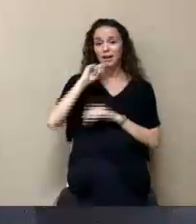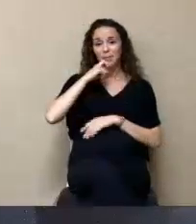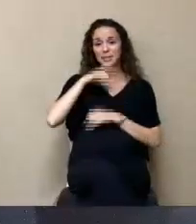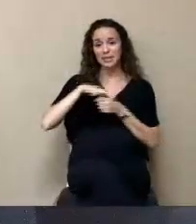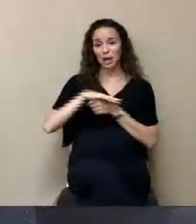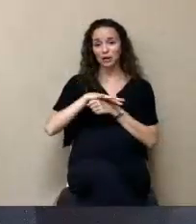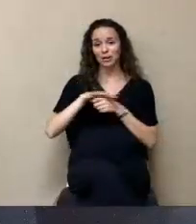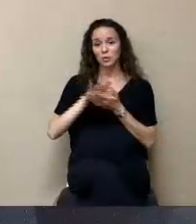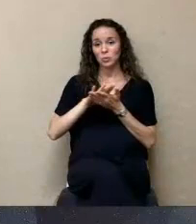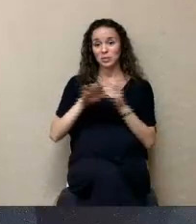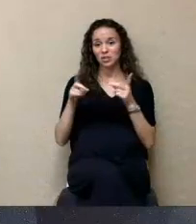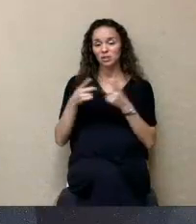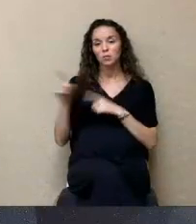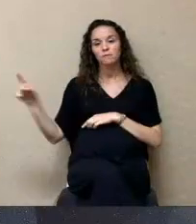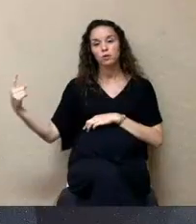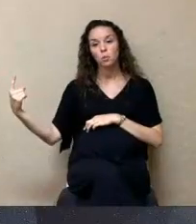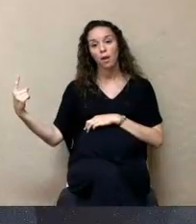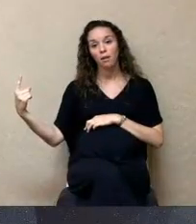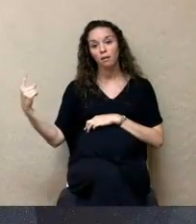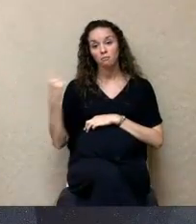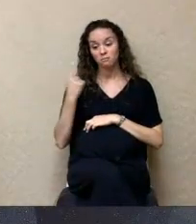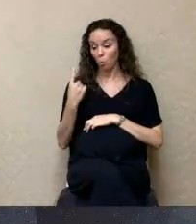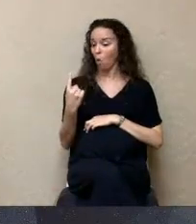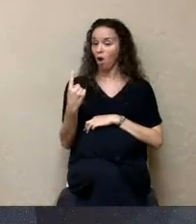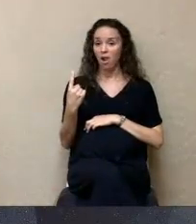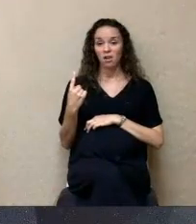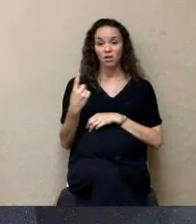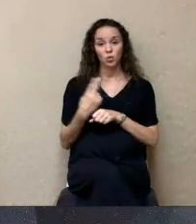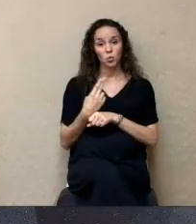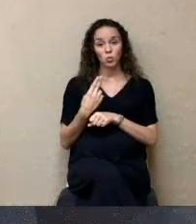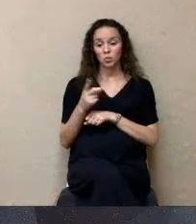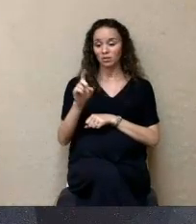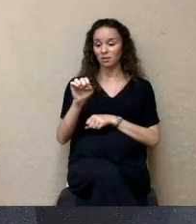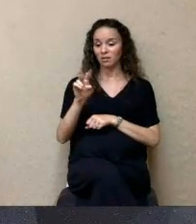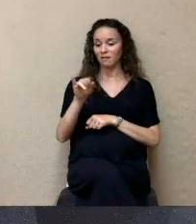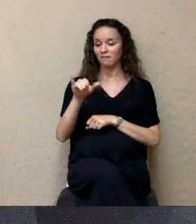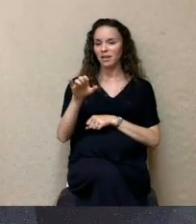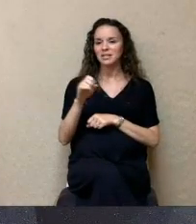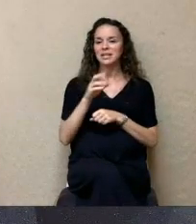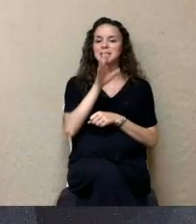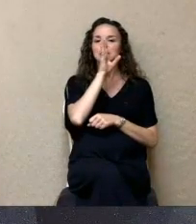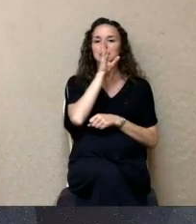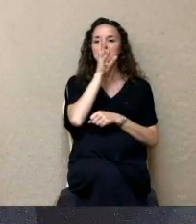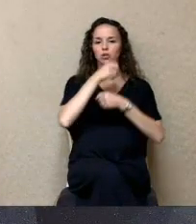he was the first one that used a device, a speech-generating device.